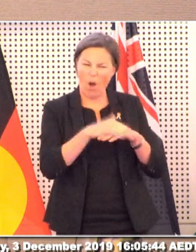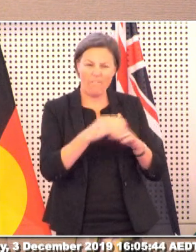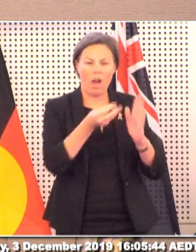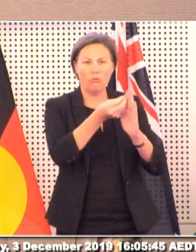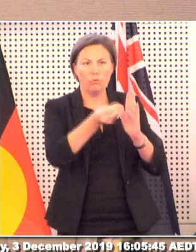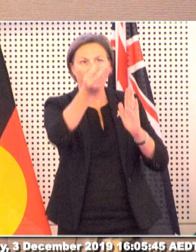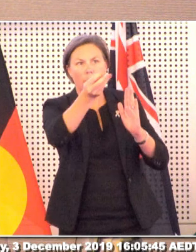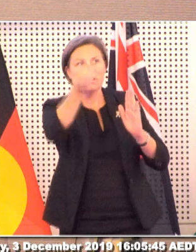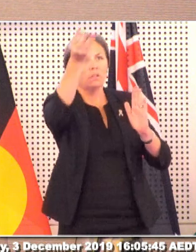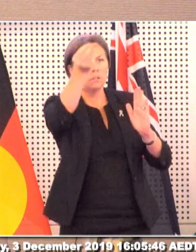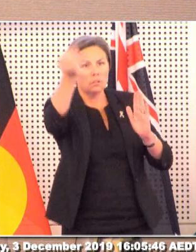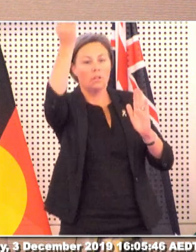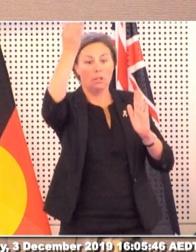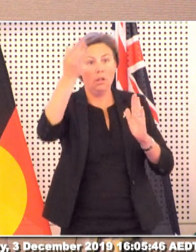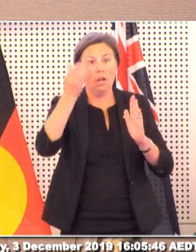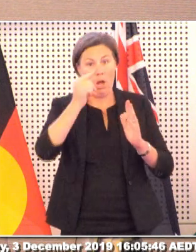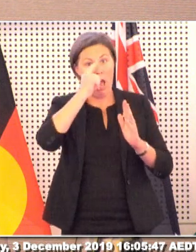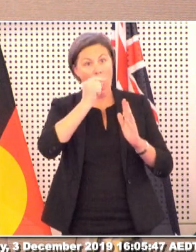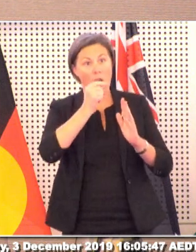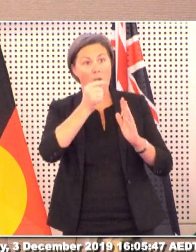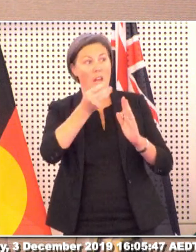Services Commissioner as a result of a 30 Parliamentary inquiry.